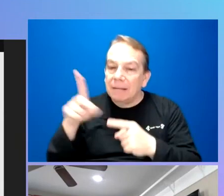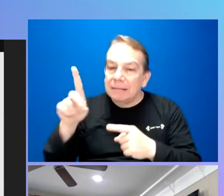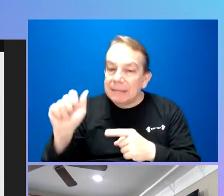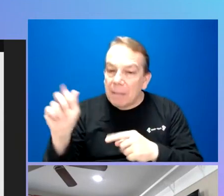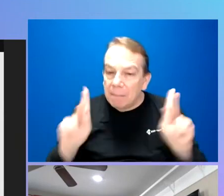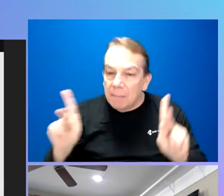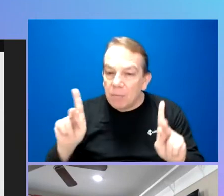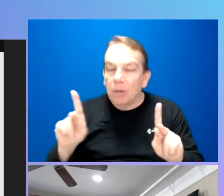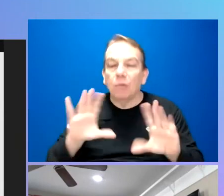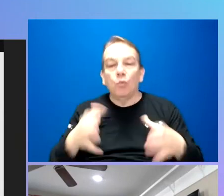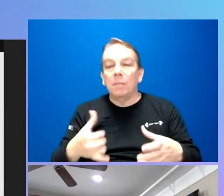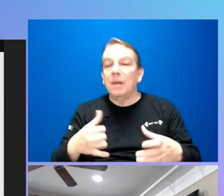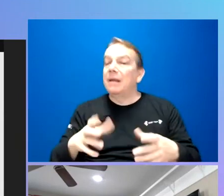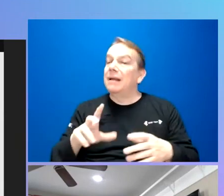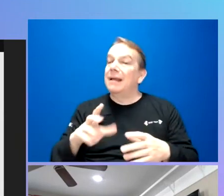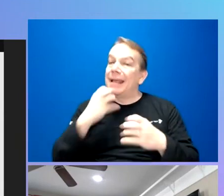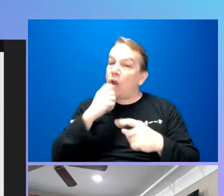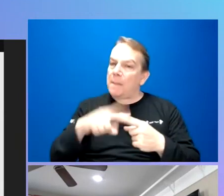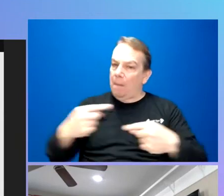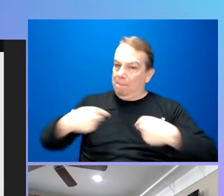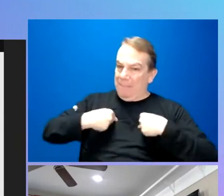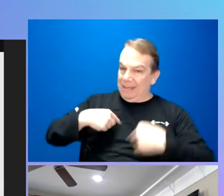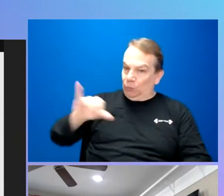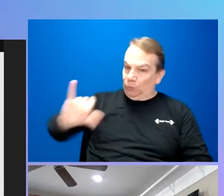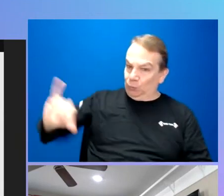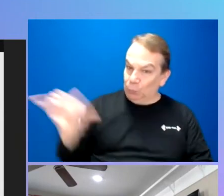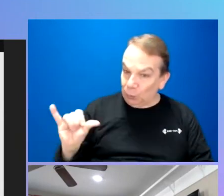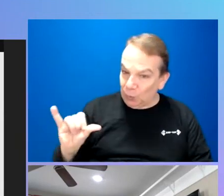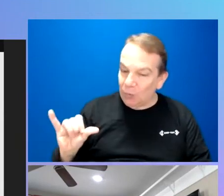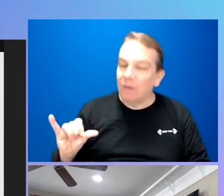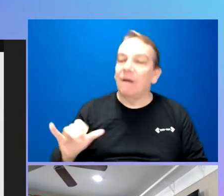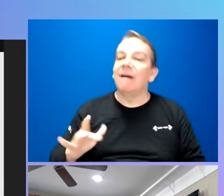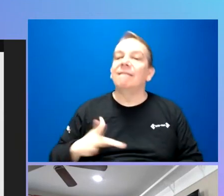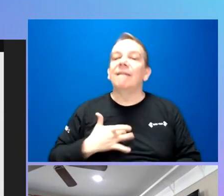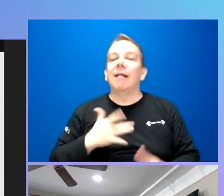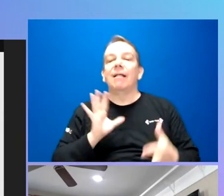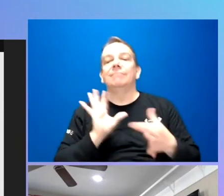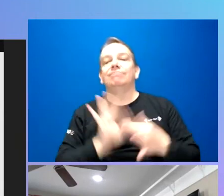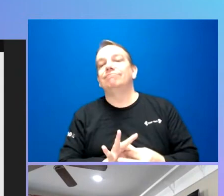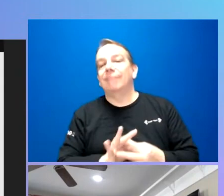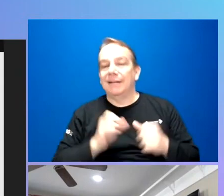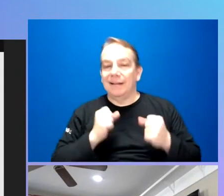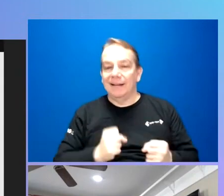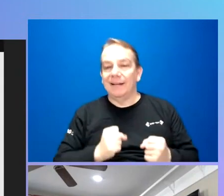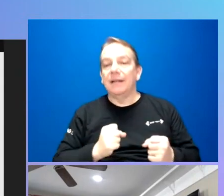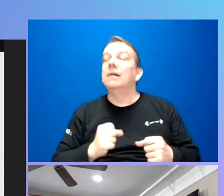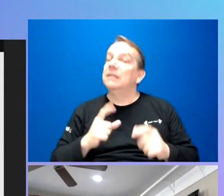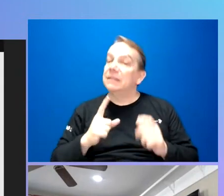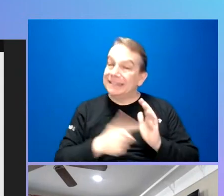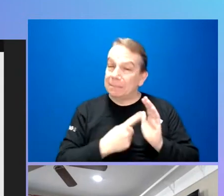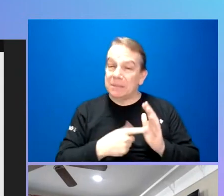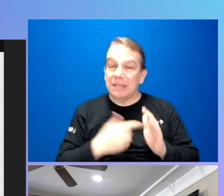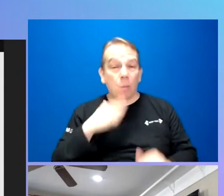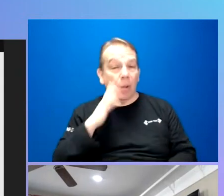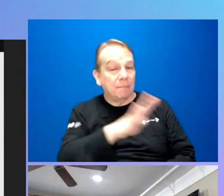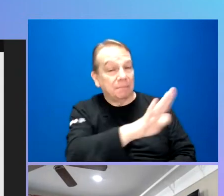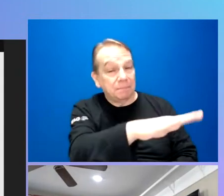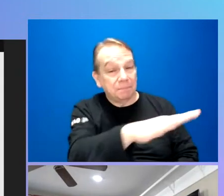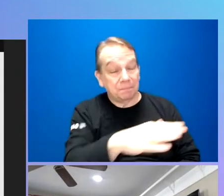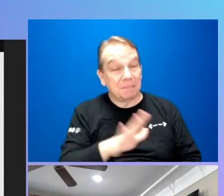I would ask them, can I get on so-and-so's calendar for 30